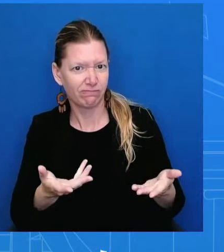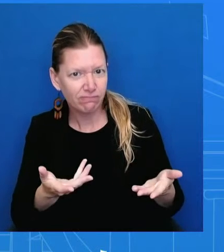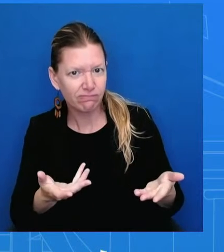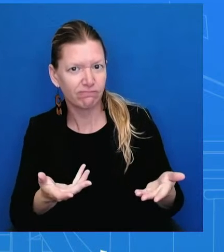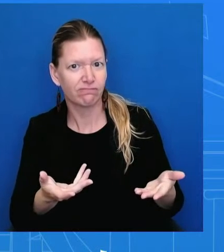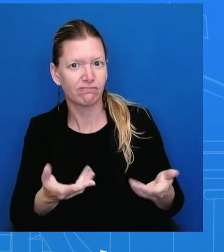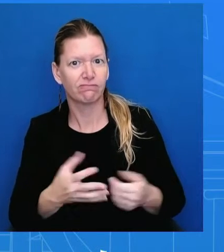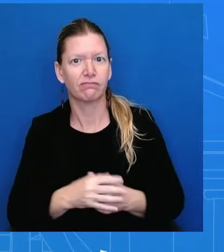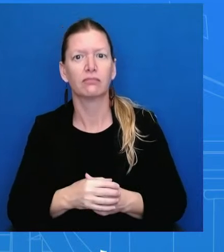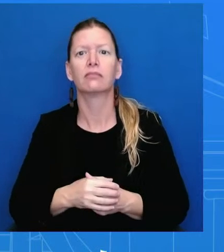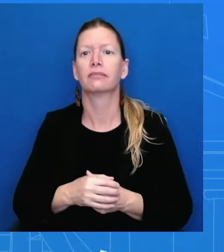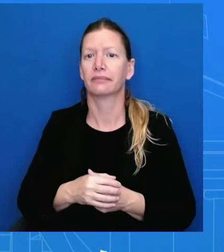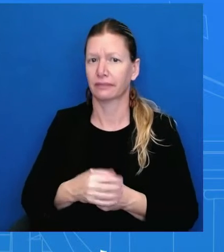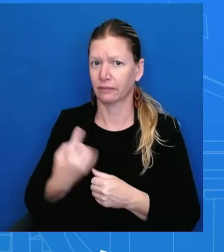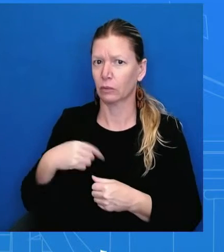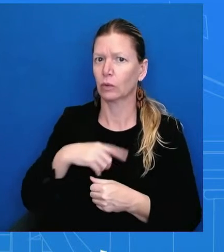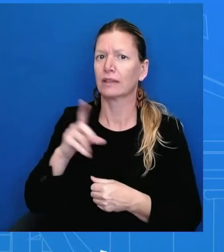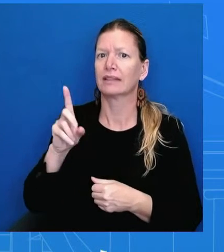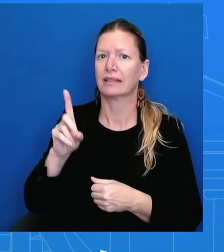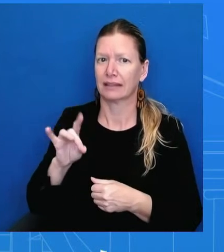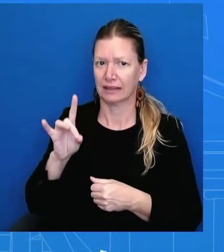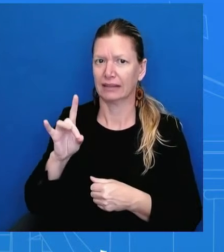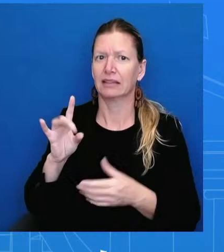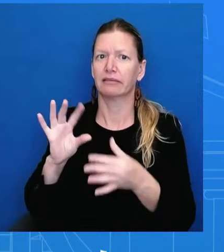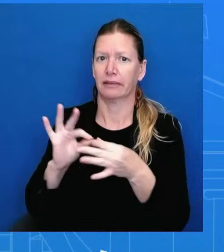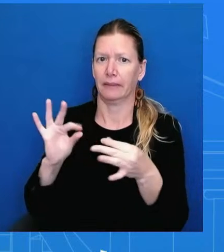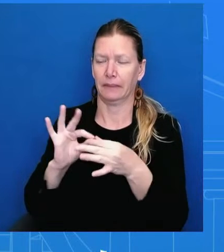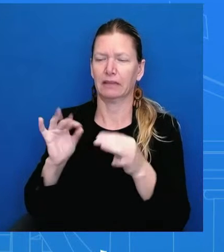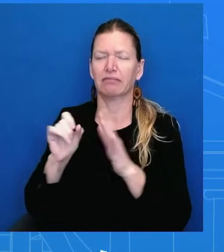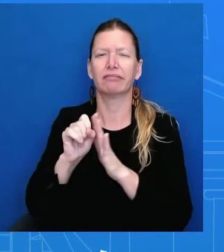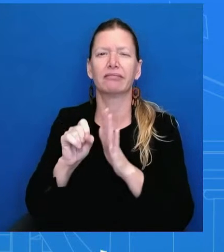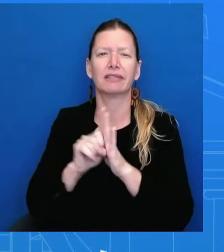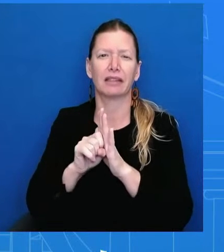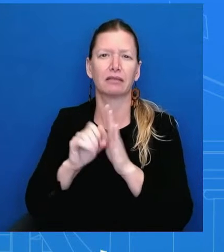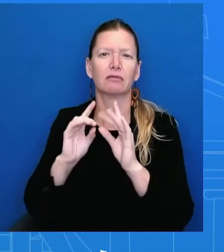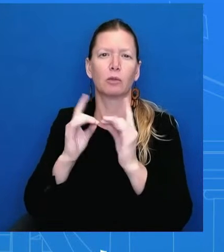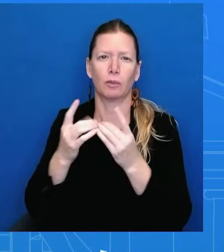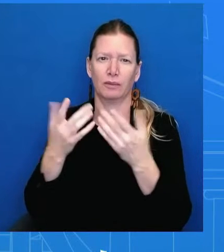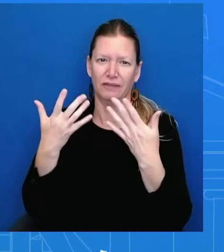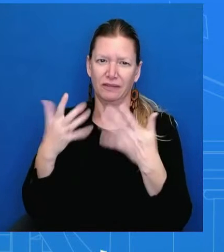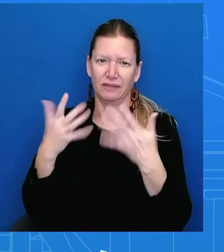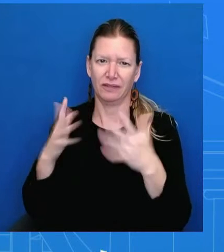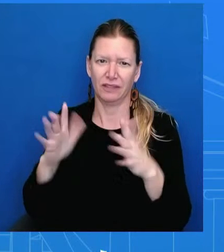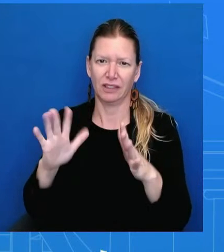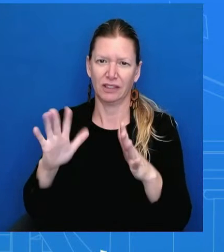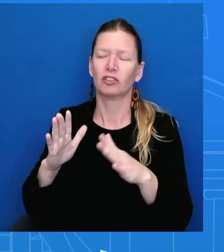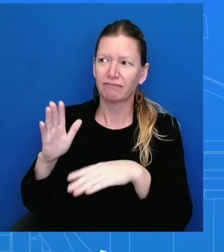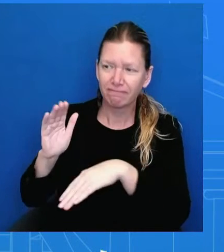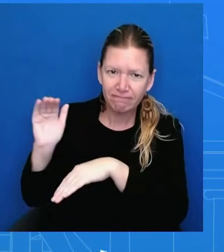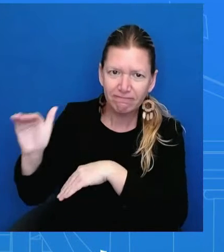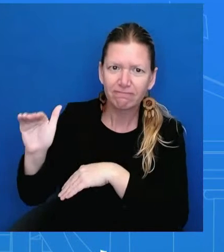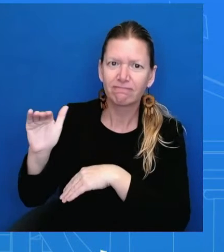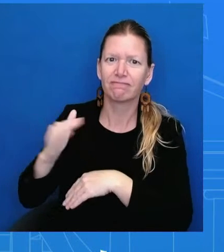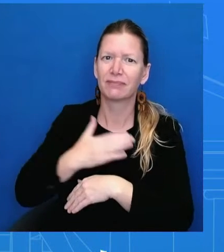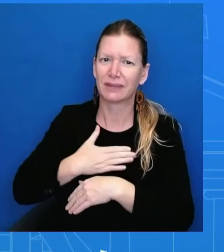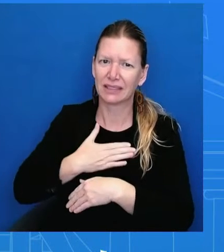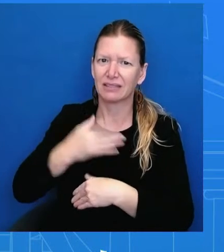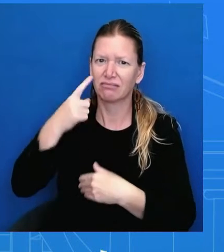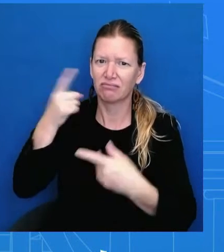We contin- nothing has changed about our view that settlements continue to be counterproductive to peace and stability and -- and the possibility of a two-state solution.